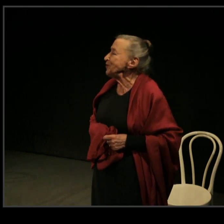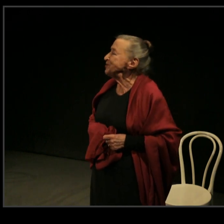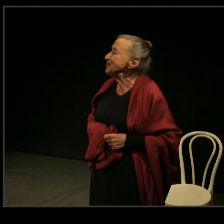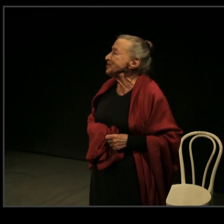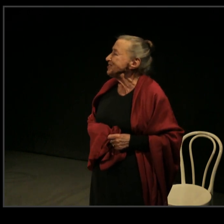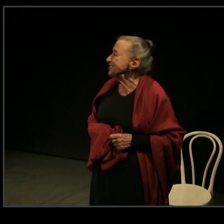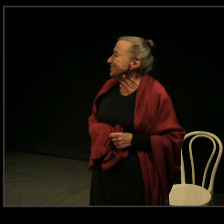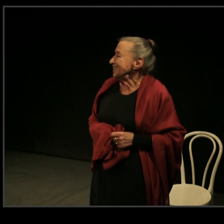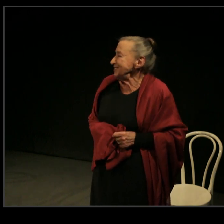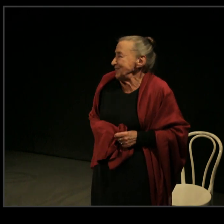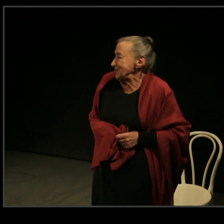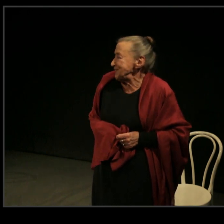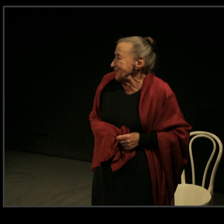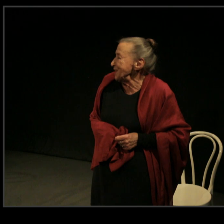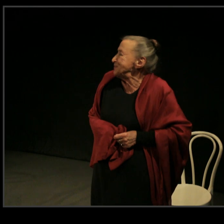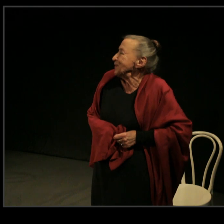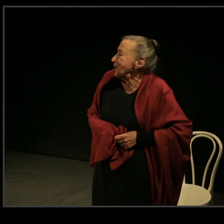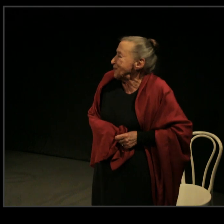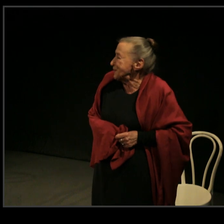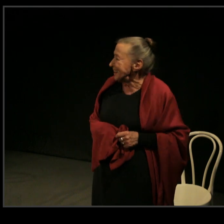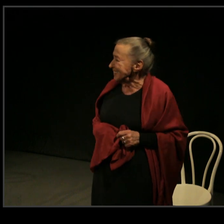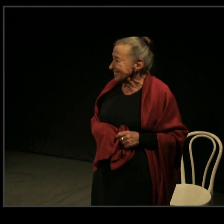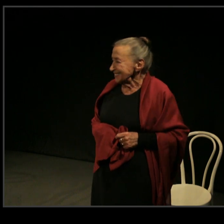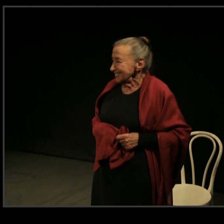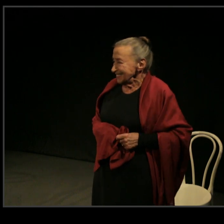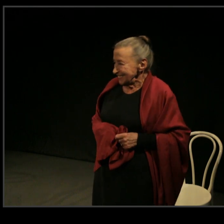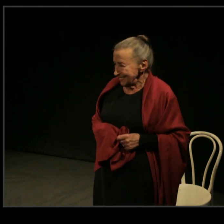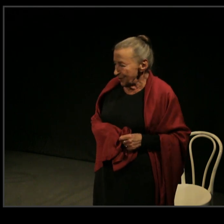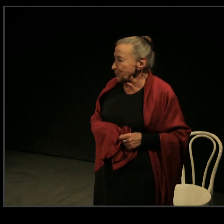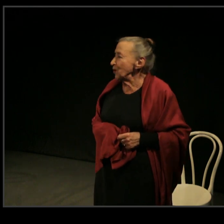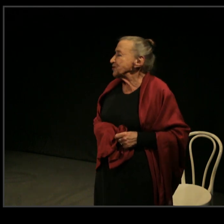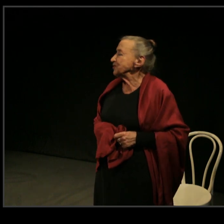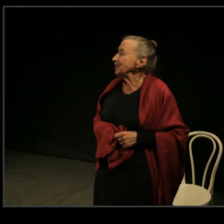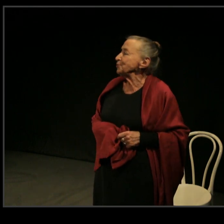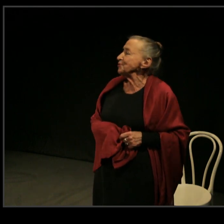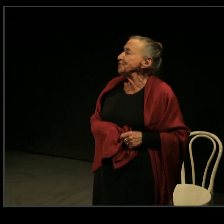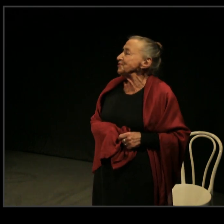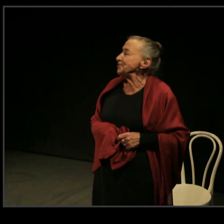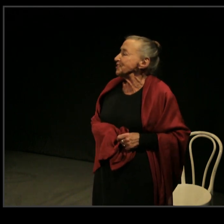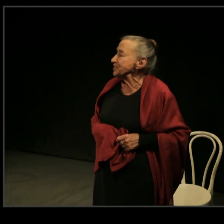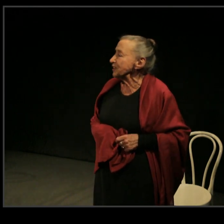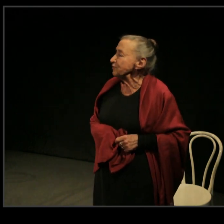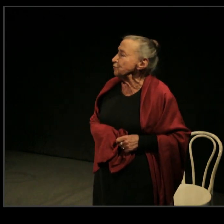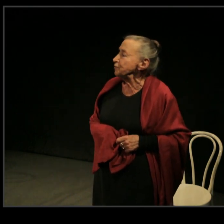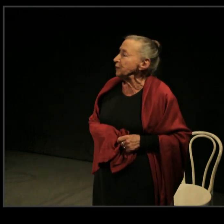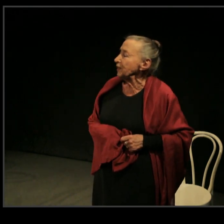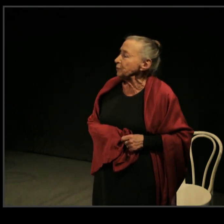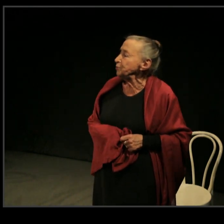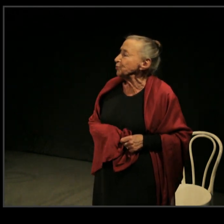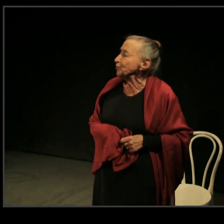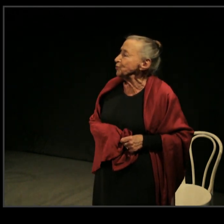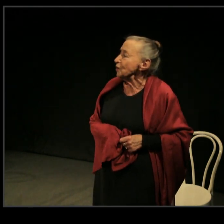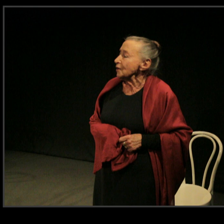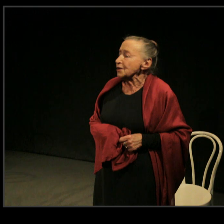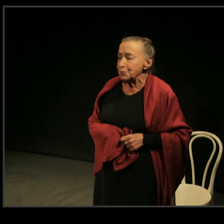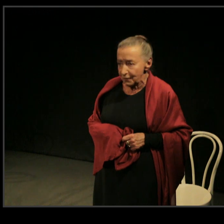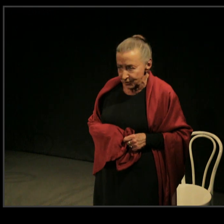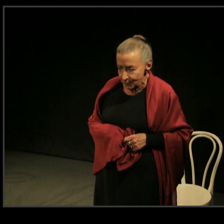what isn't Polish cannot please. He lived in Petersburg, spent his whole life in comfort.